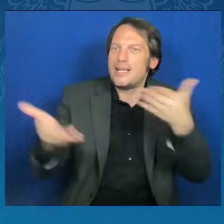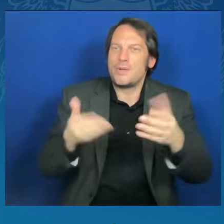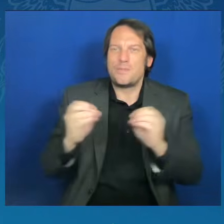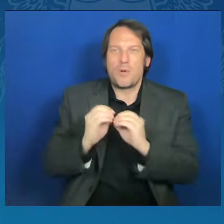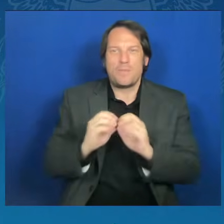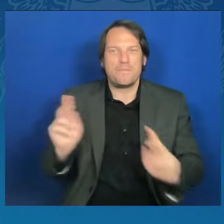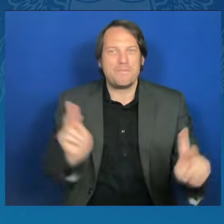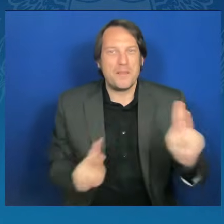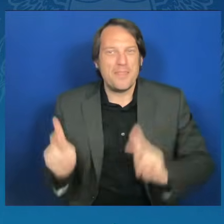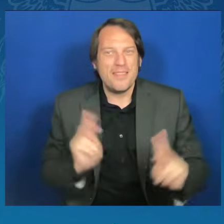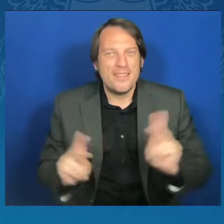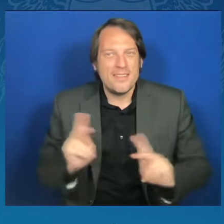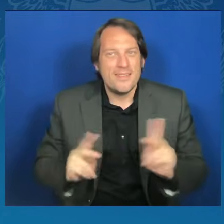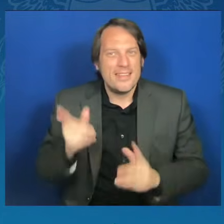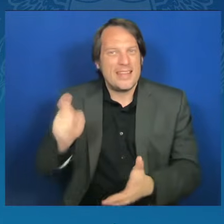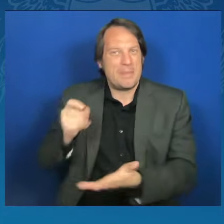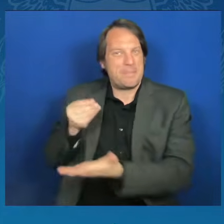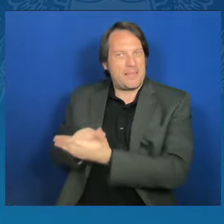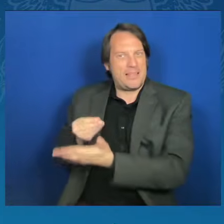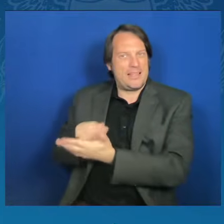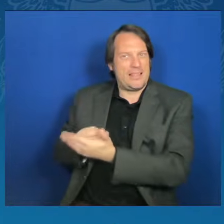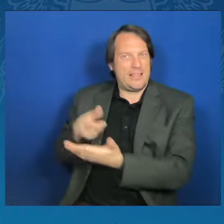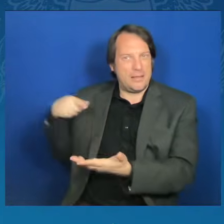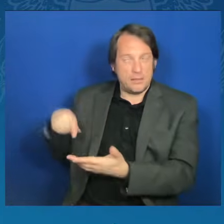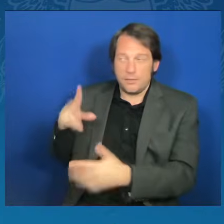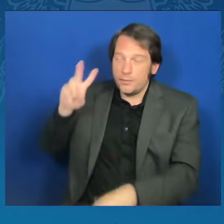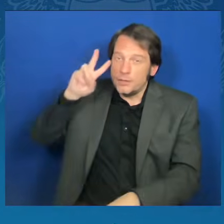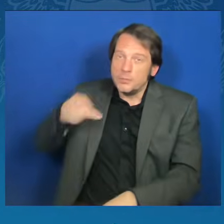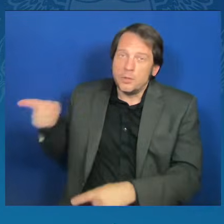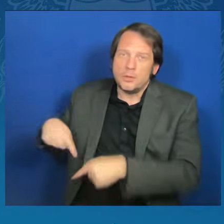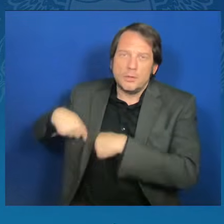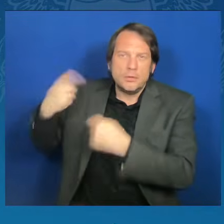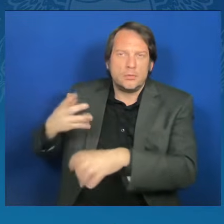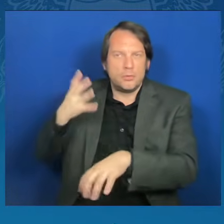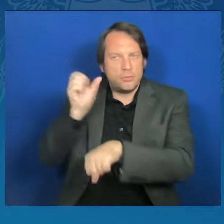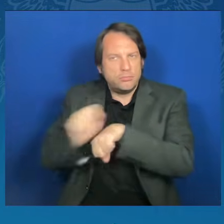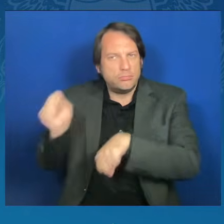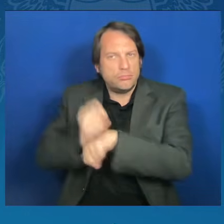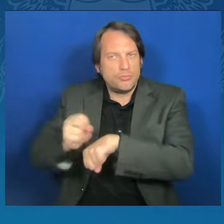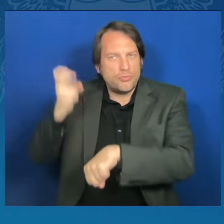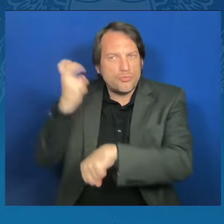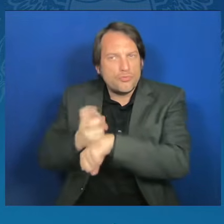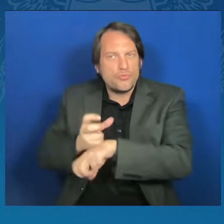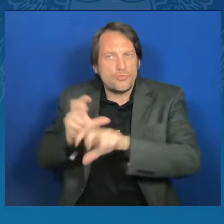By passing legislation that gave money to CDFIs and MDIs more than $12 billion.